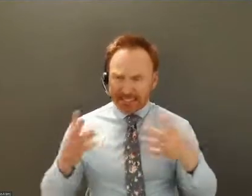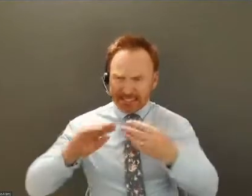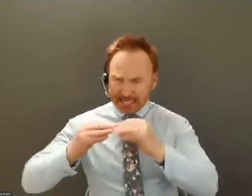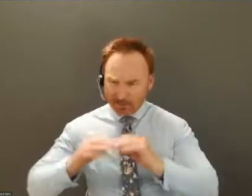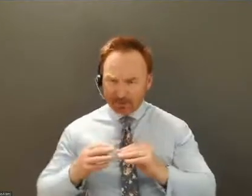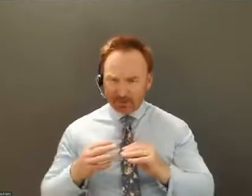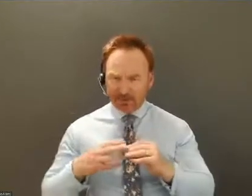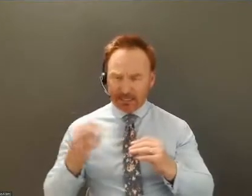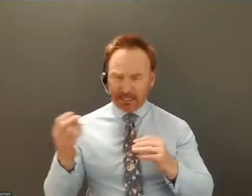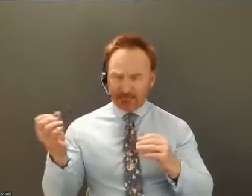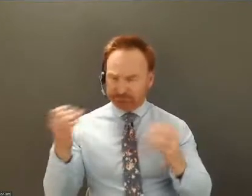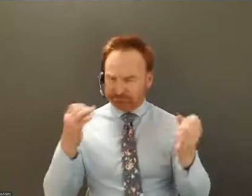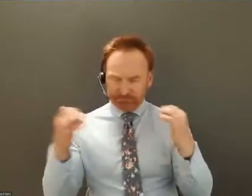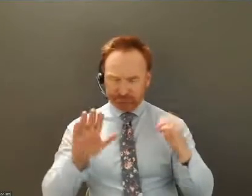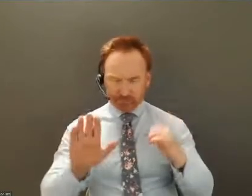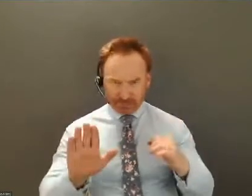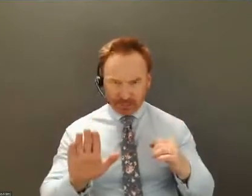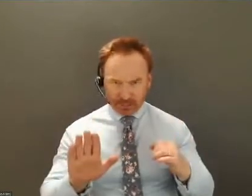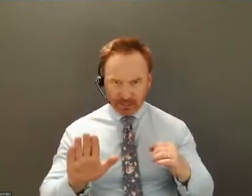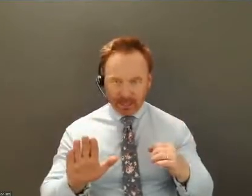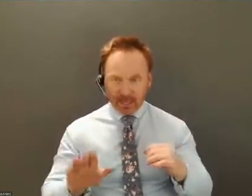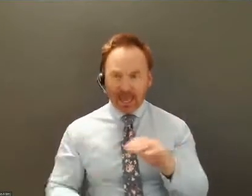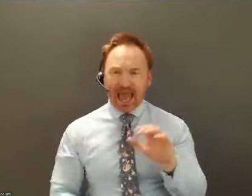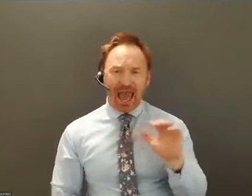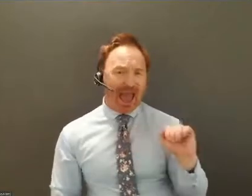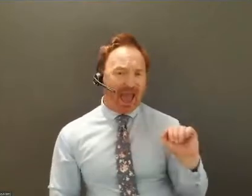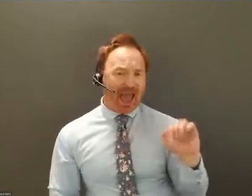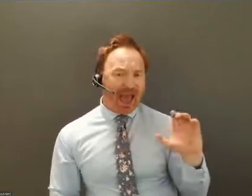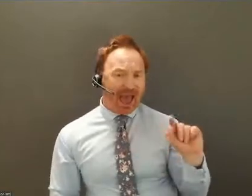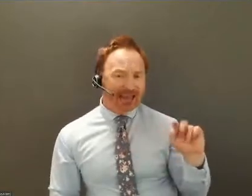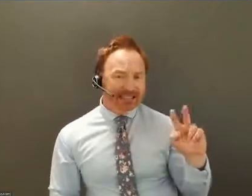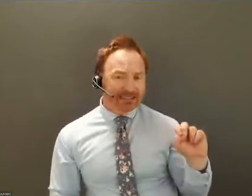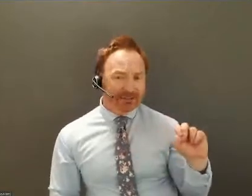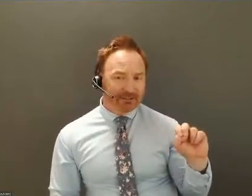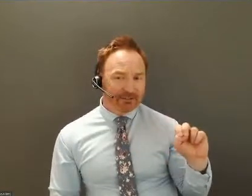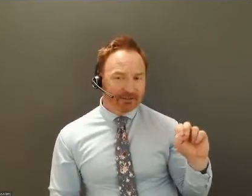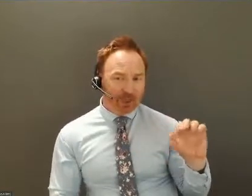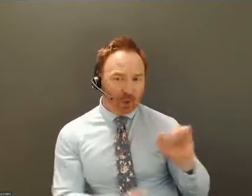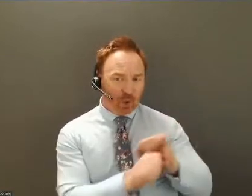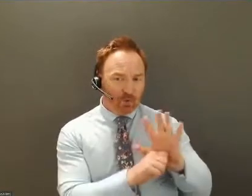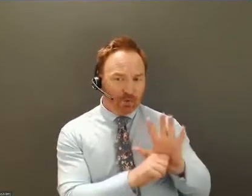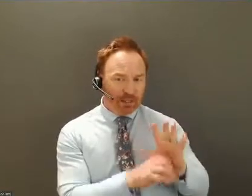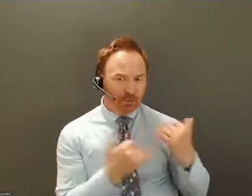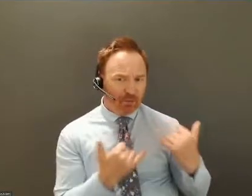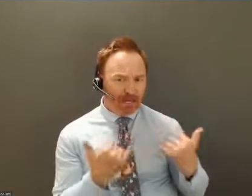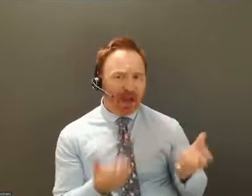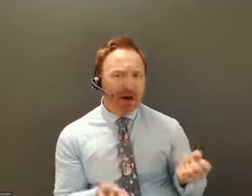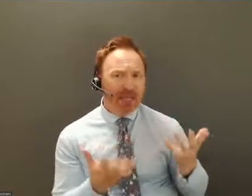University in welcoming those international students who have